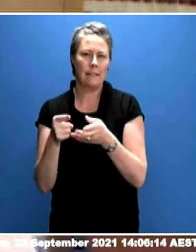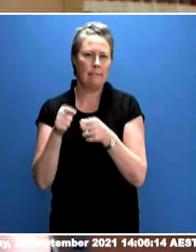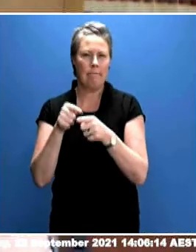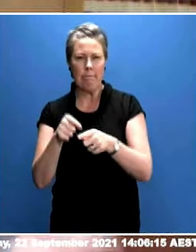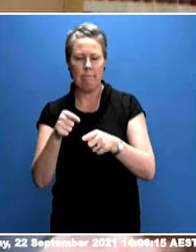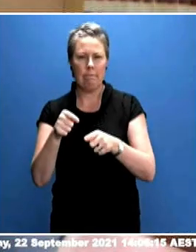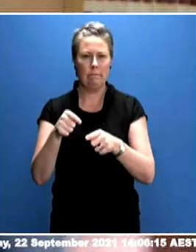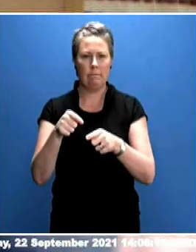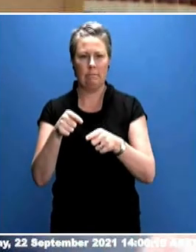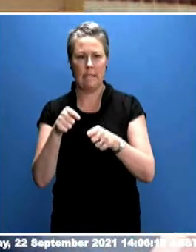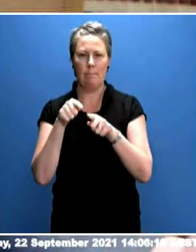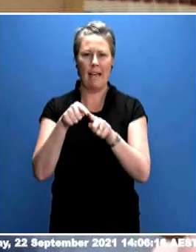happening with the contracted arrangement.